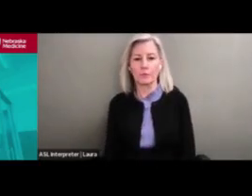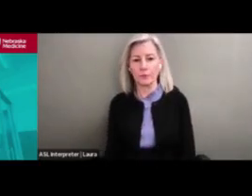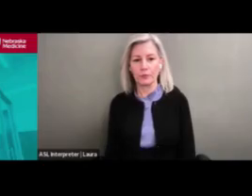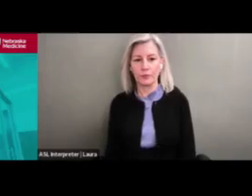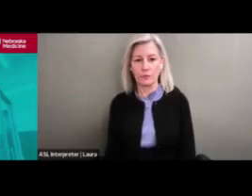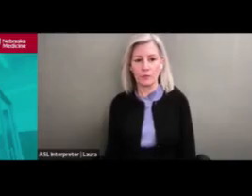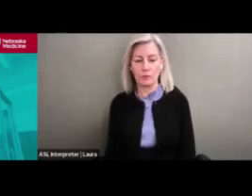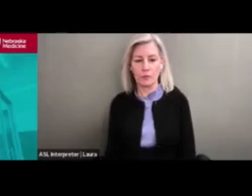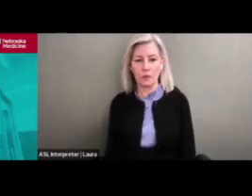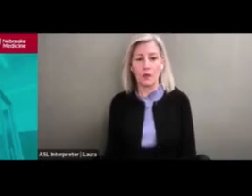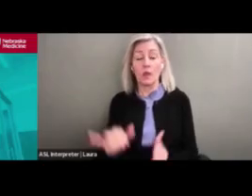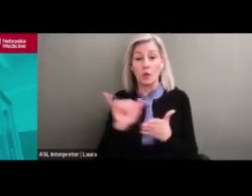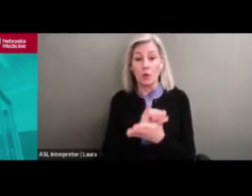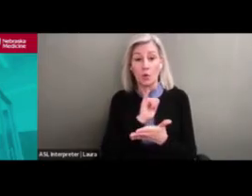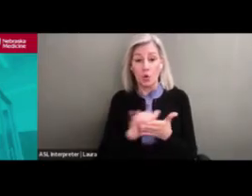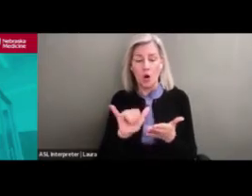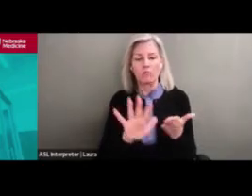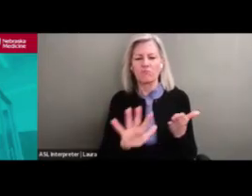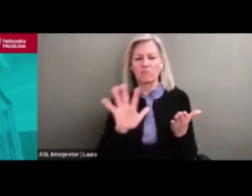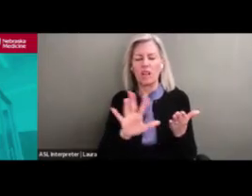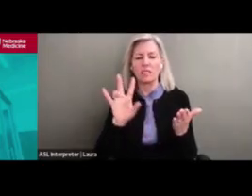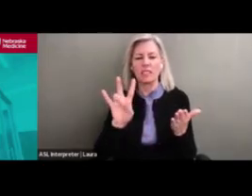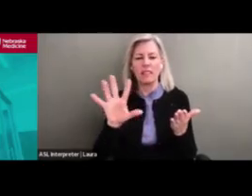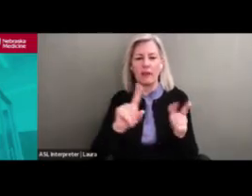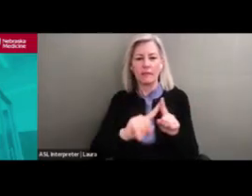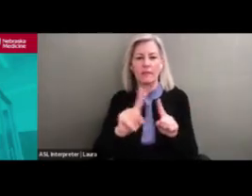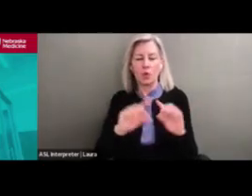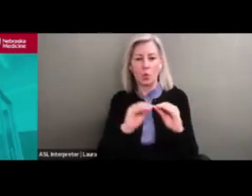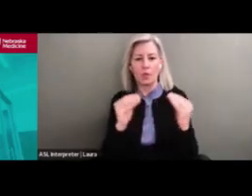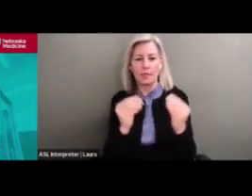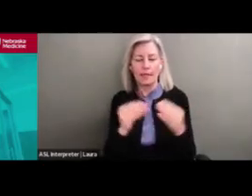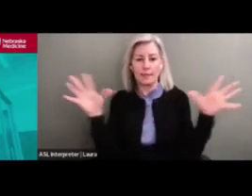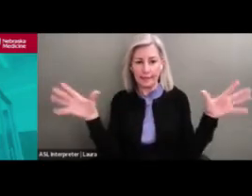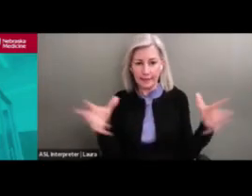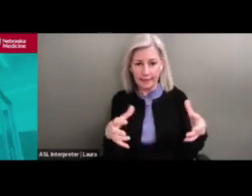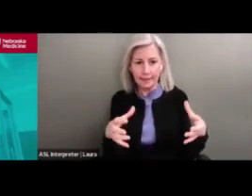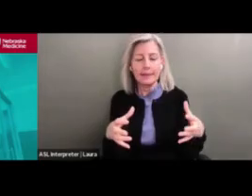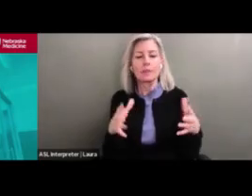representatives, the Nebraska state governor reversed the decision to make cuts to its Medicaid waiver.